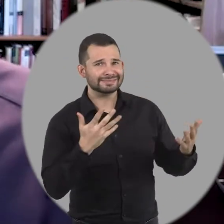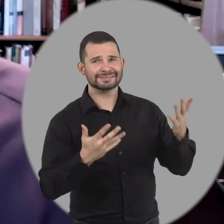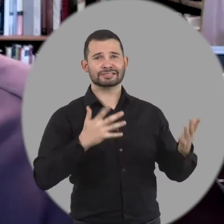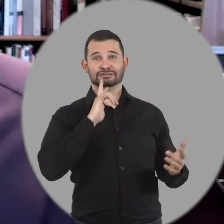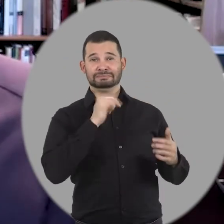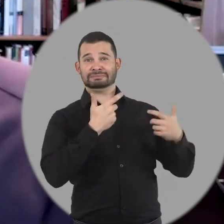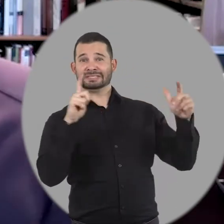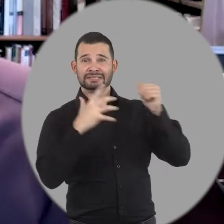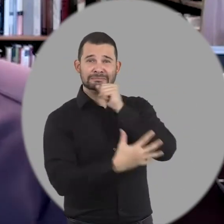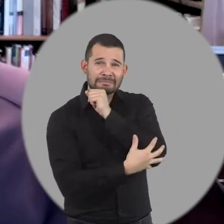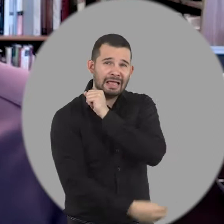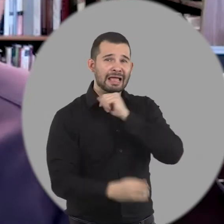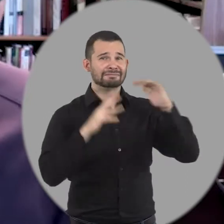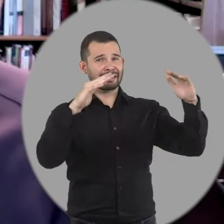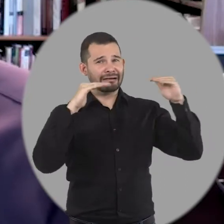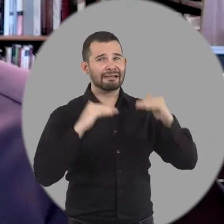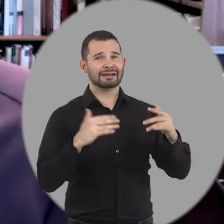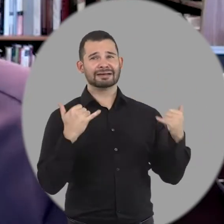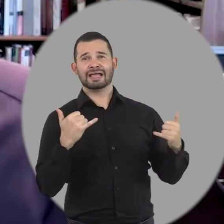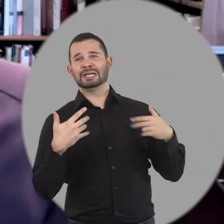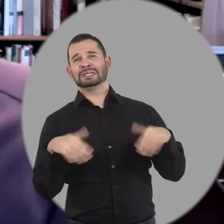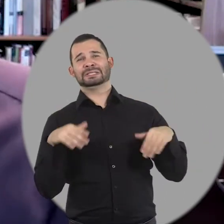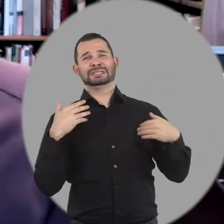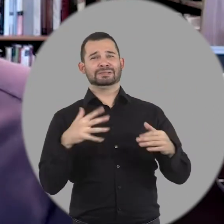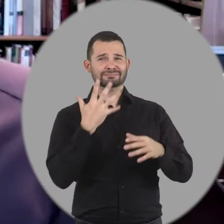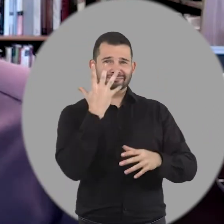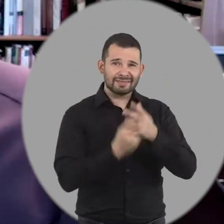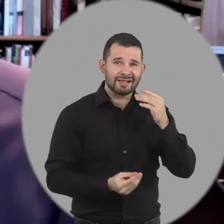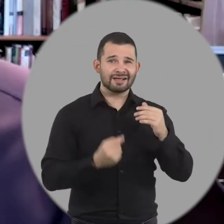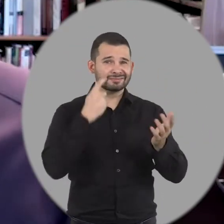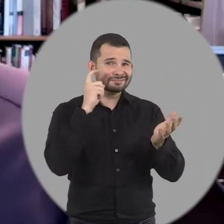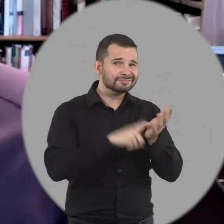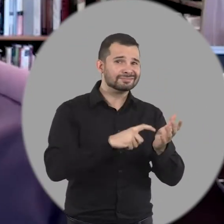whether it's the lack of acknowledgement that lovers and spouses and families